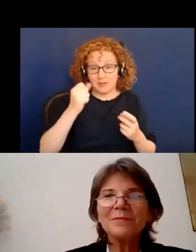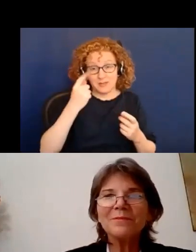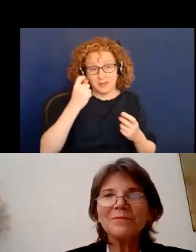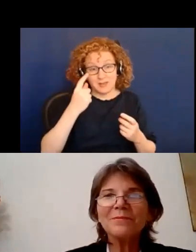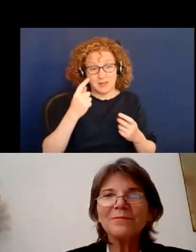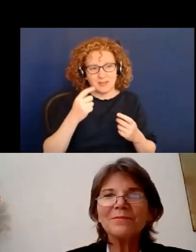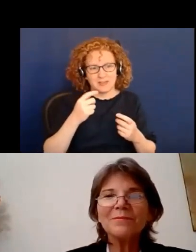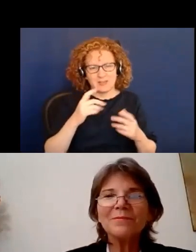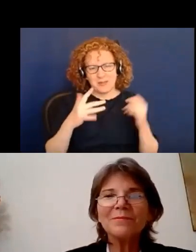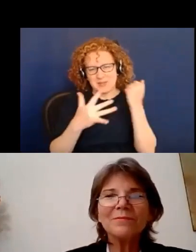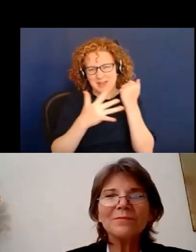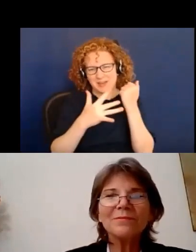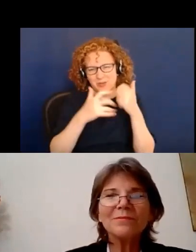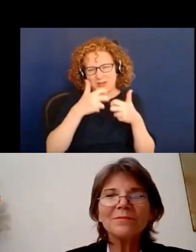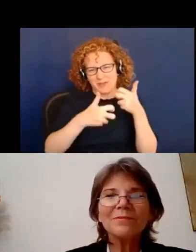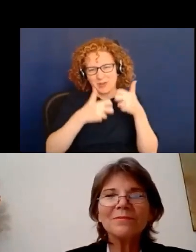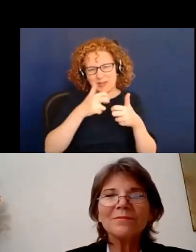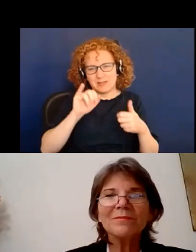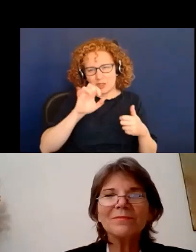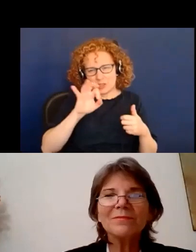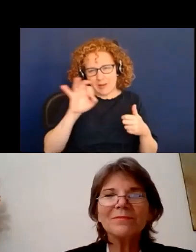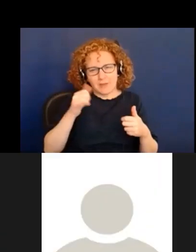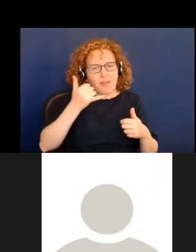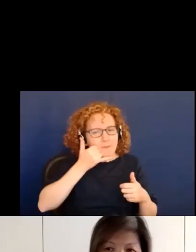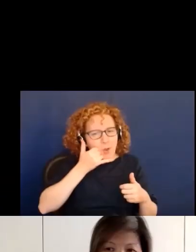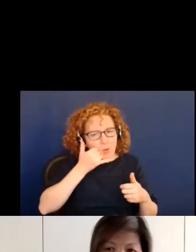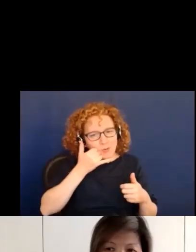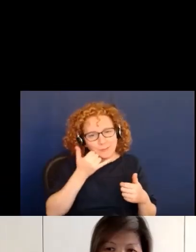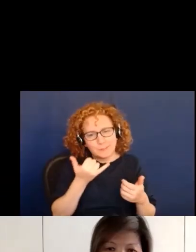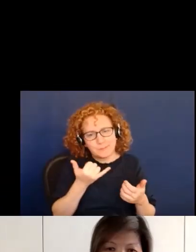difficulties Jeff is on the phone with us so I'll hand it over to Jeff